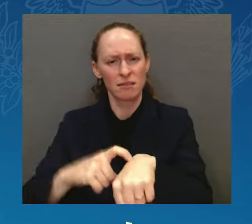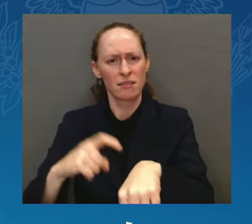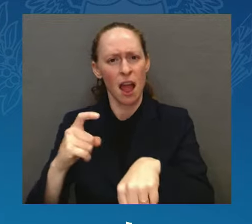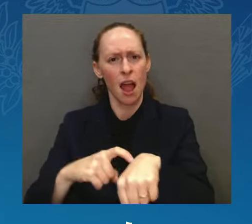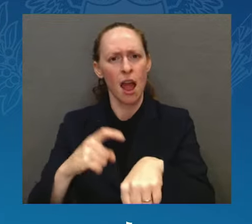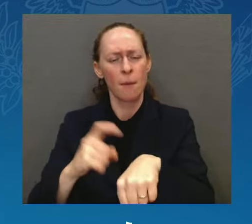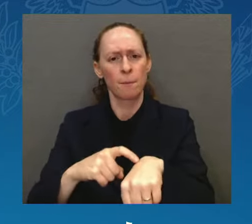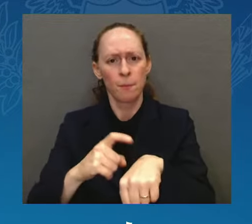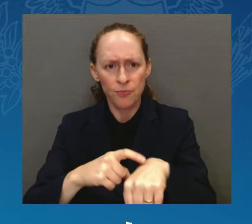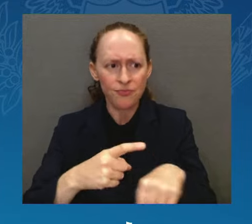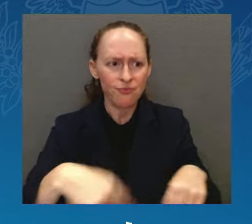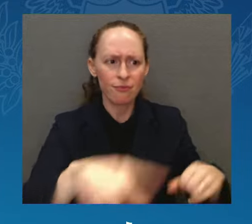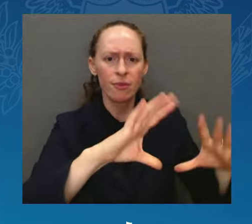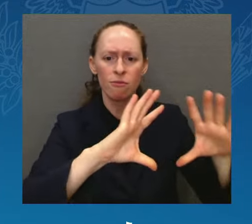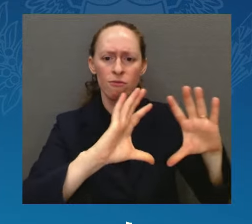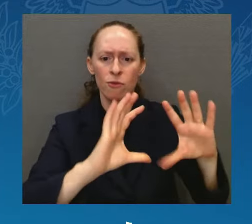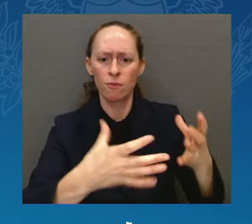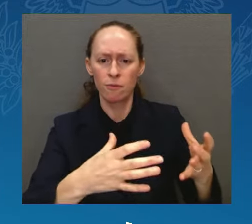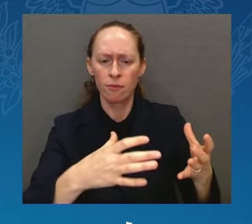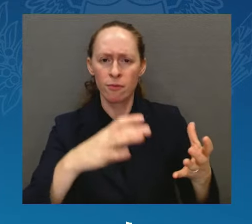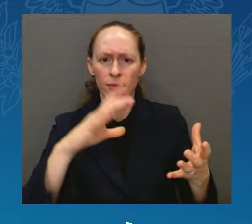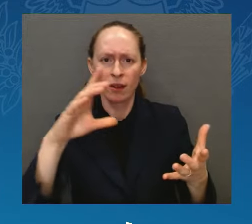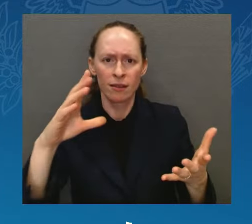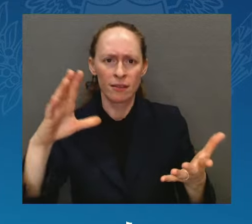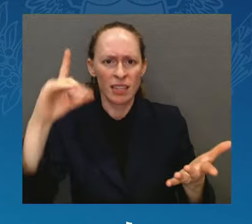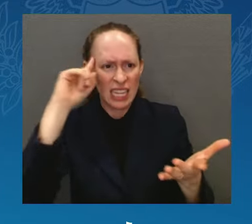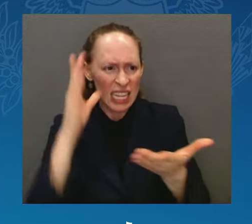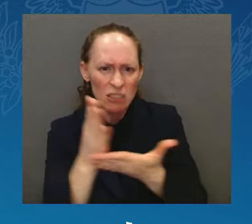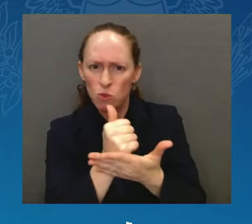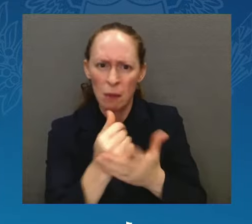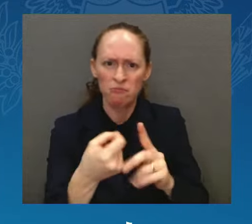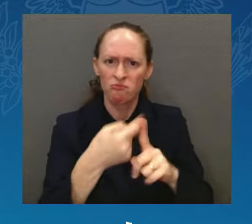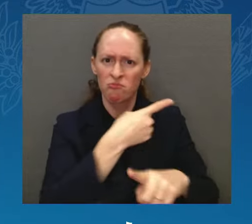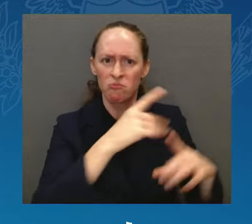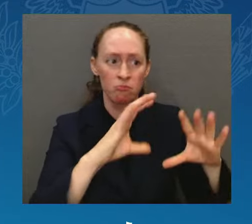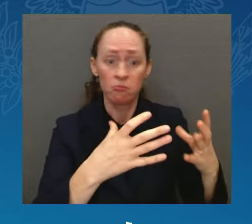and target immigrants with some of the most vile and hateful language.